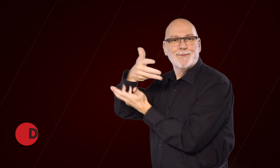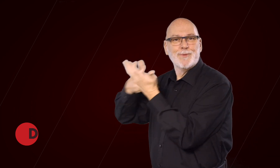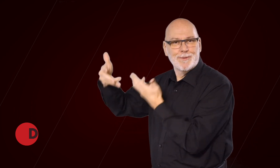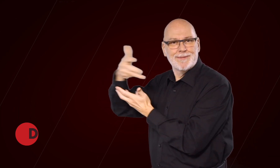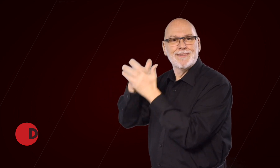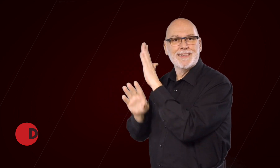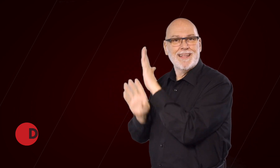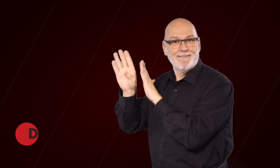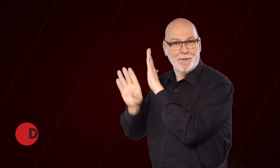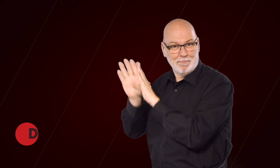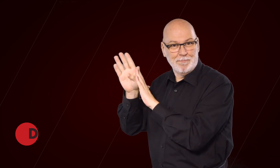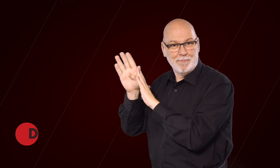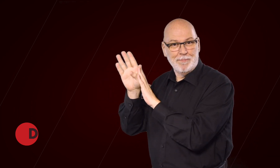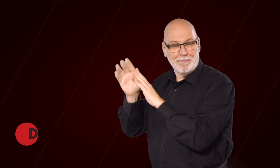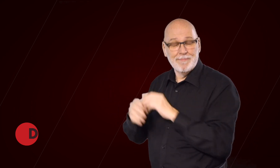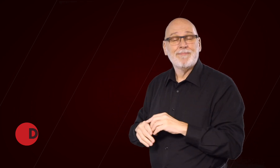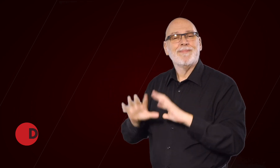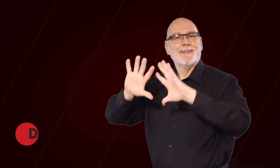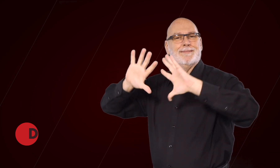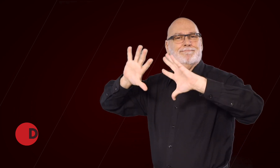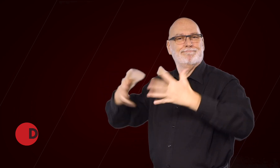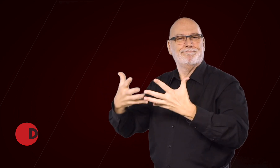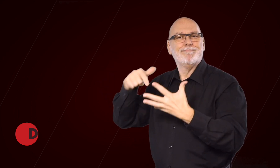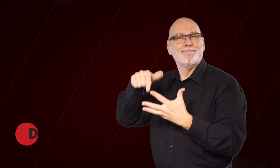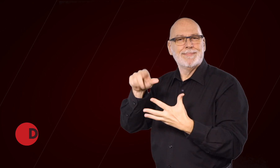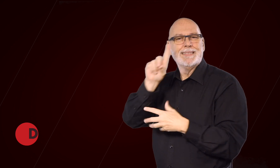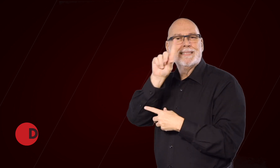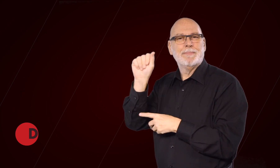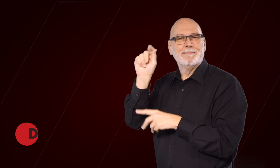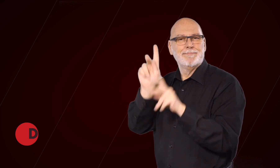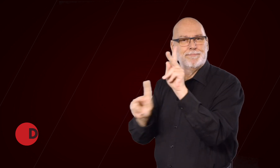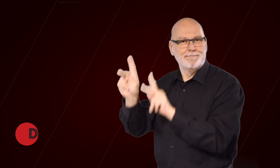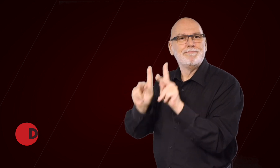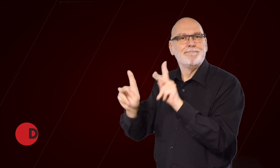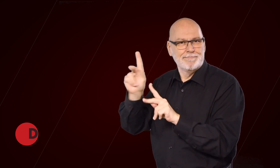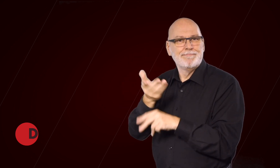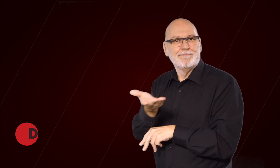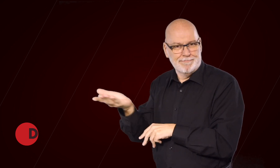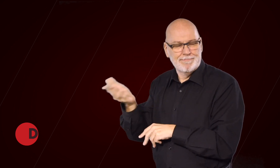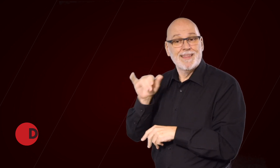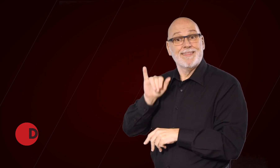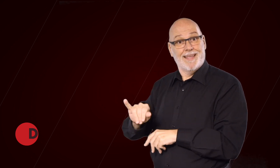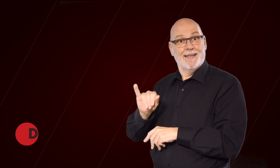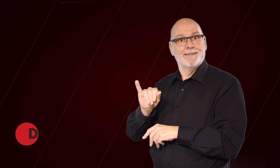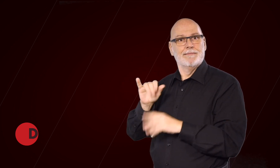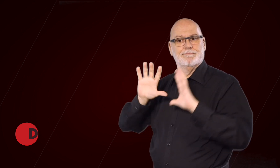Social Development and the Statue of Persons with Disabilities”